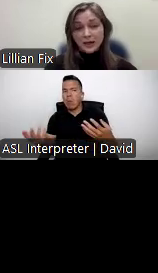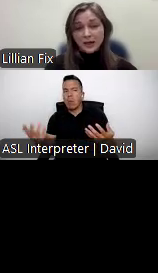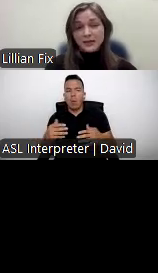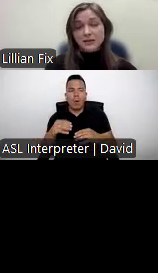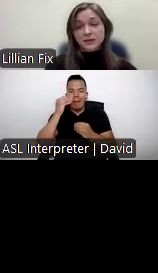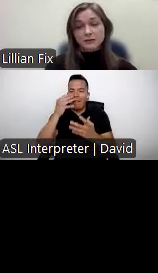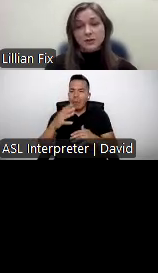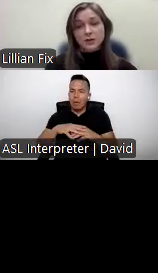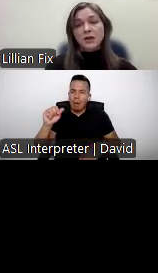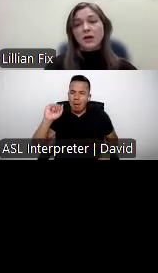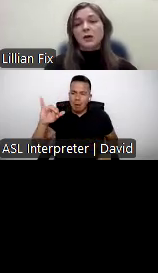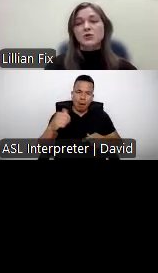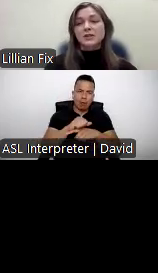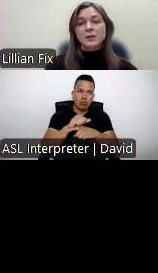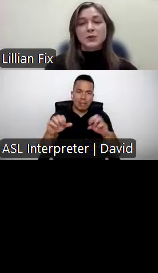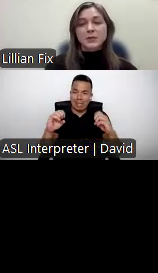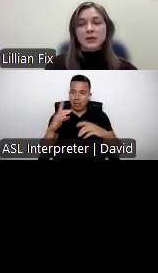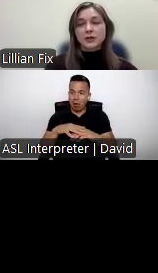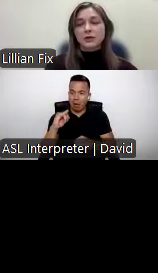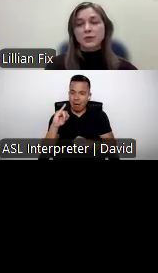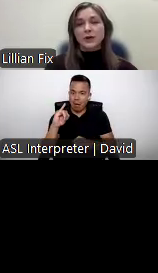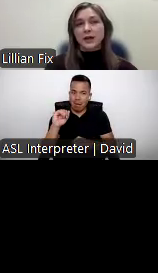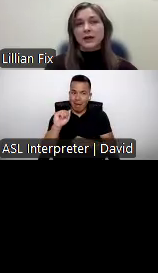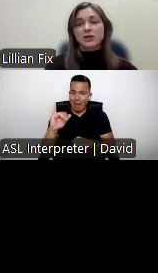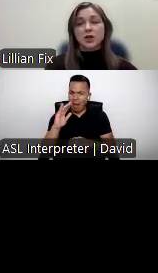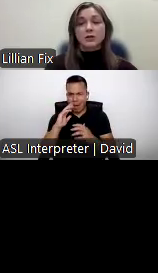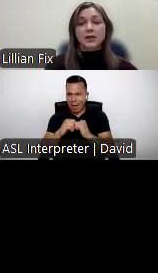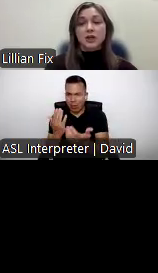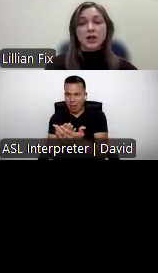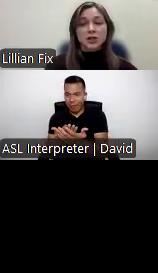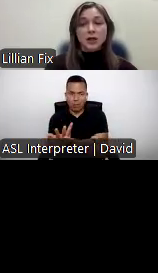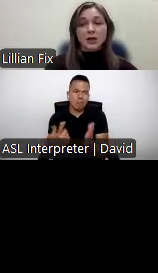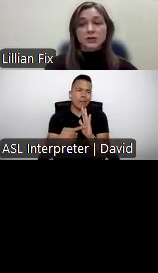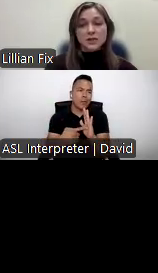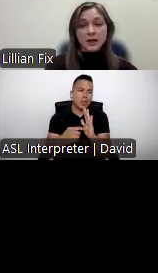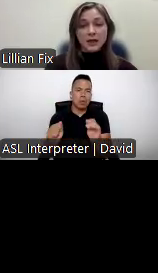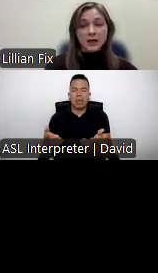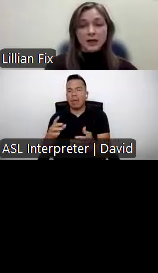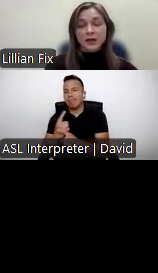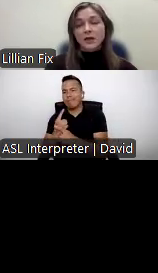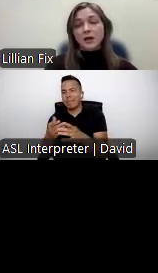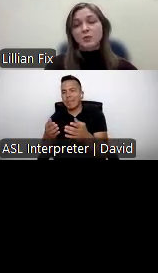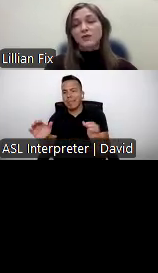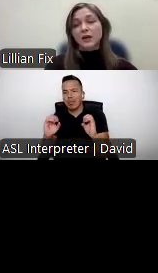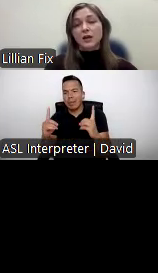training on AI is delivered. So examples may include providing general education on using AI,